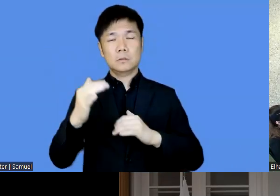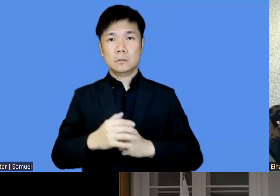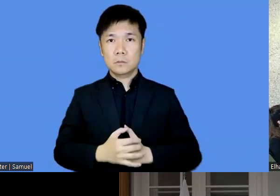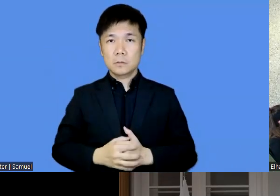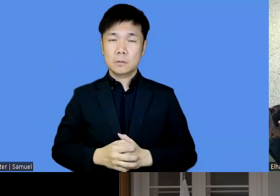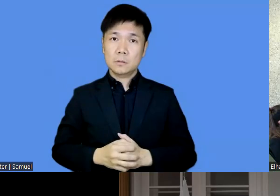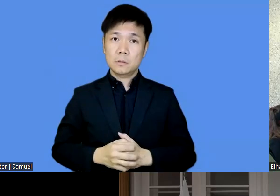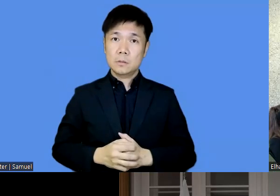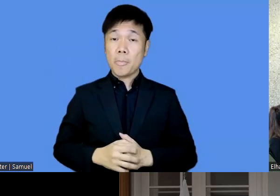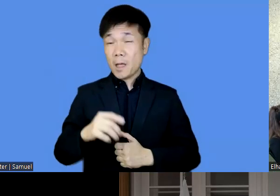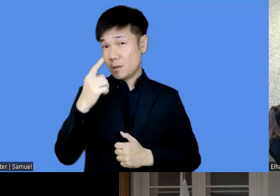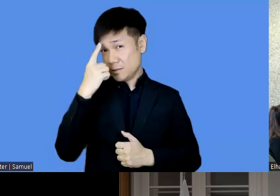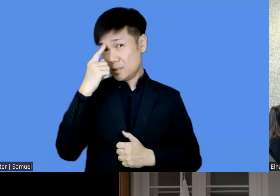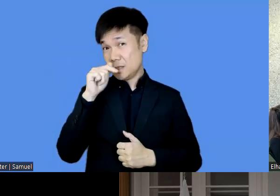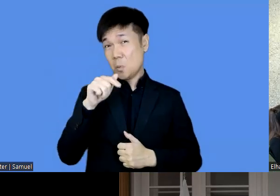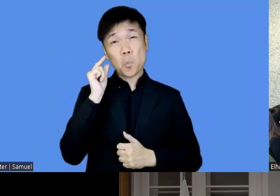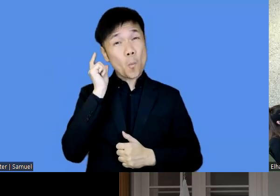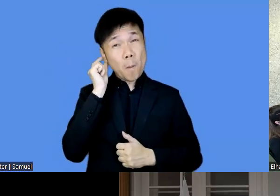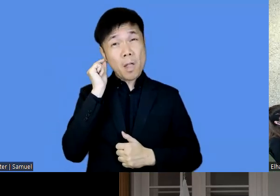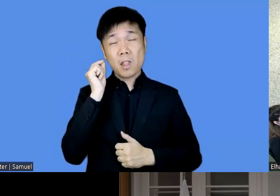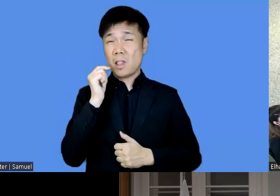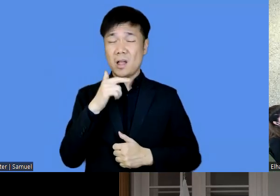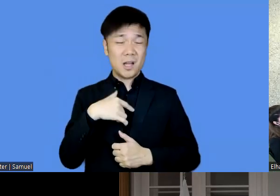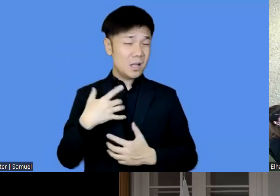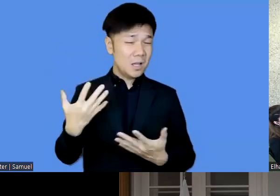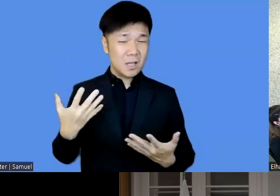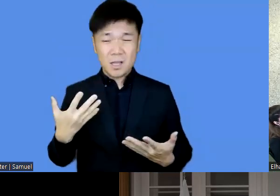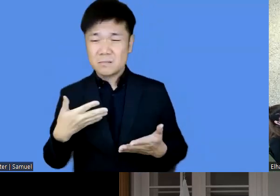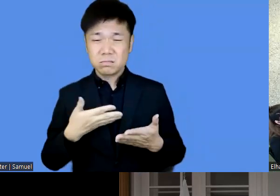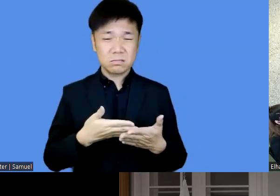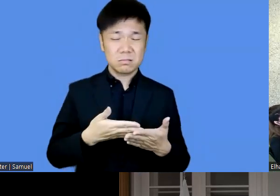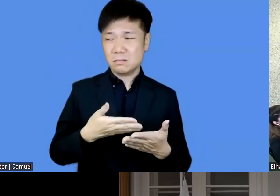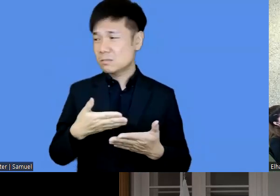the barriers that they face documenting and speaking up.